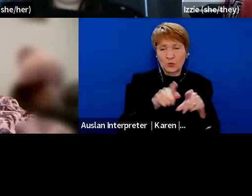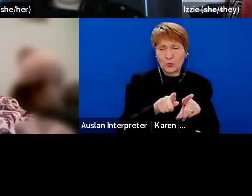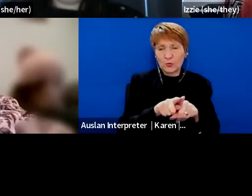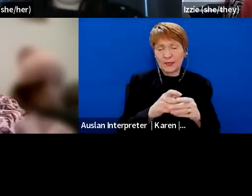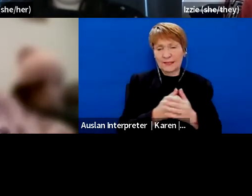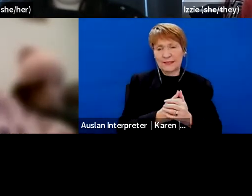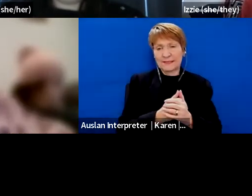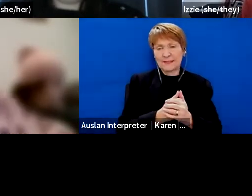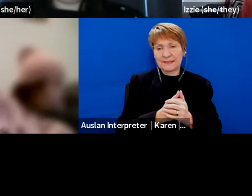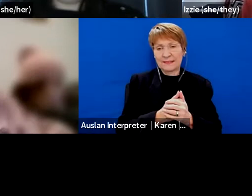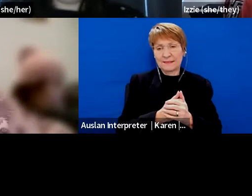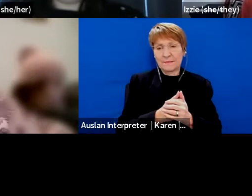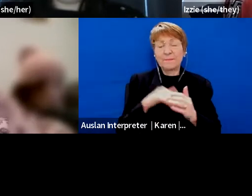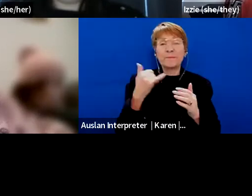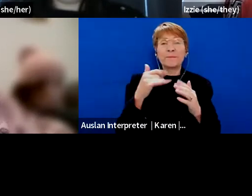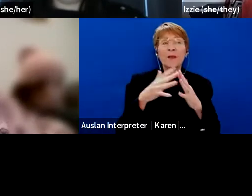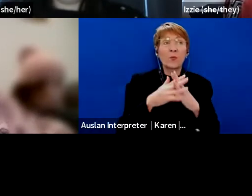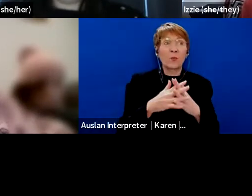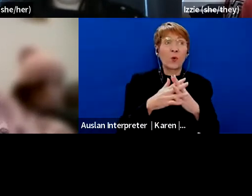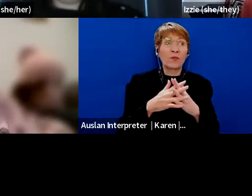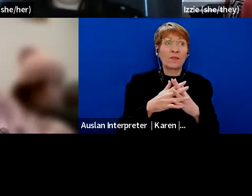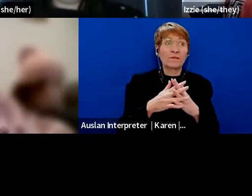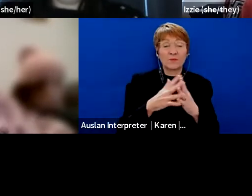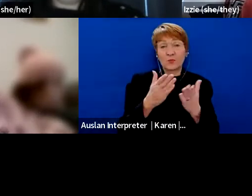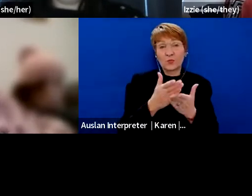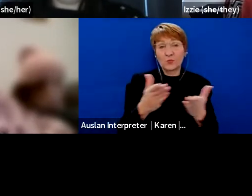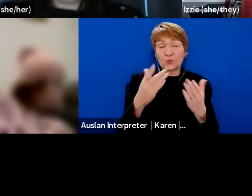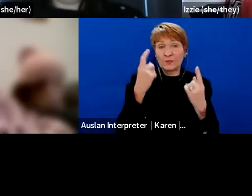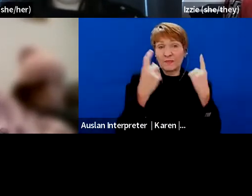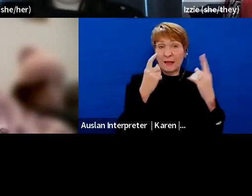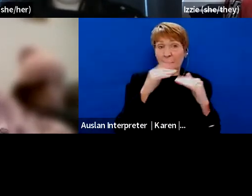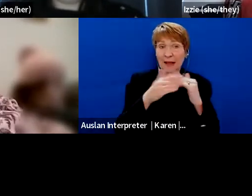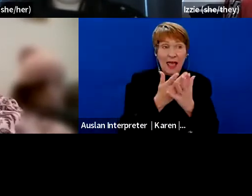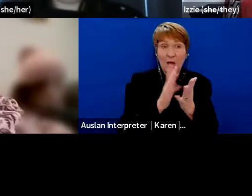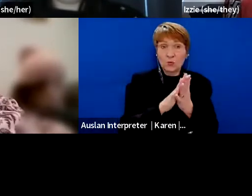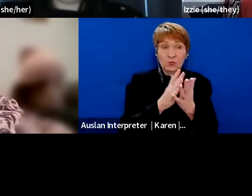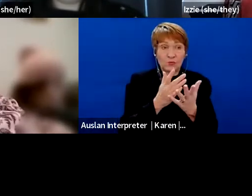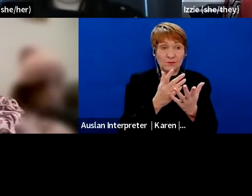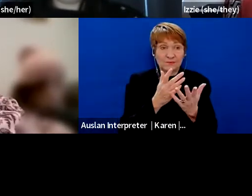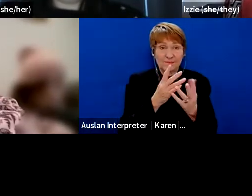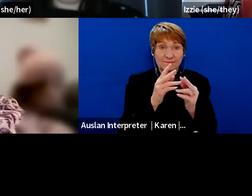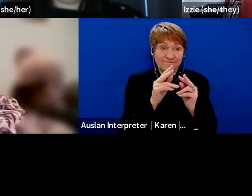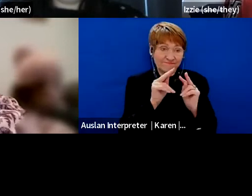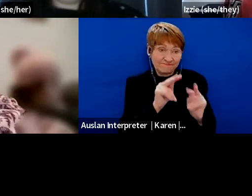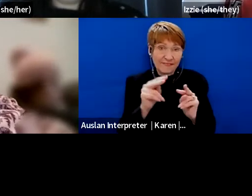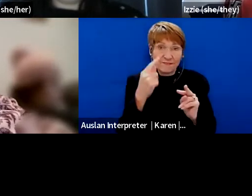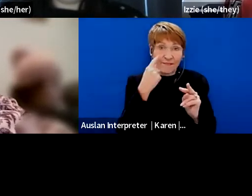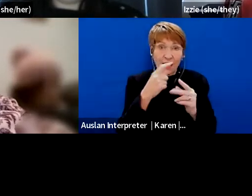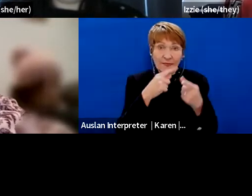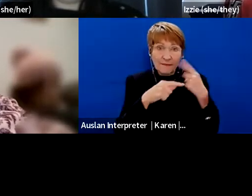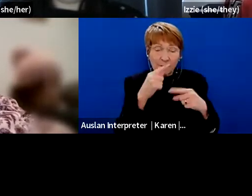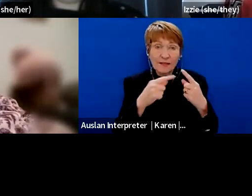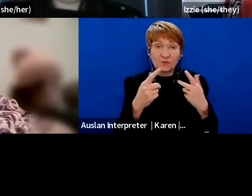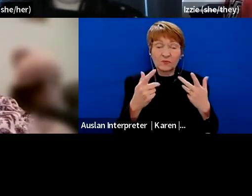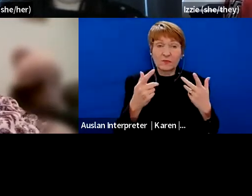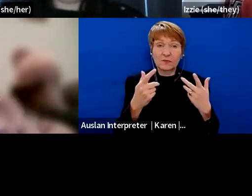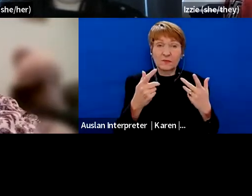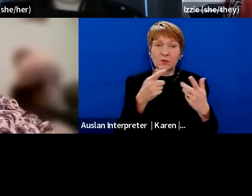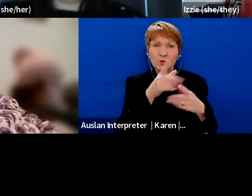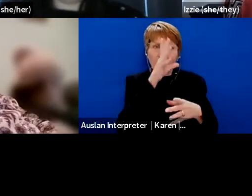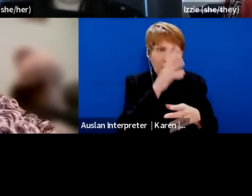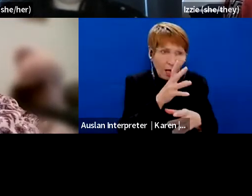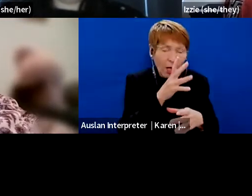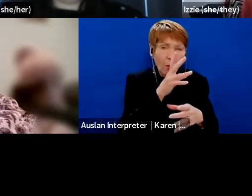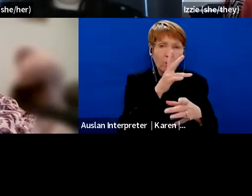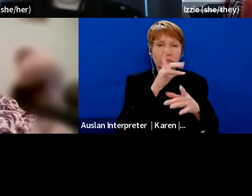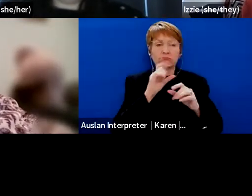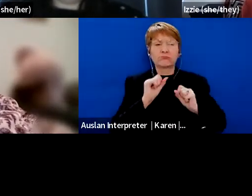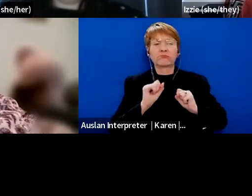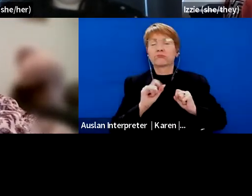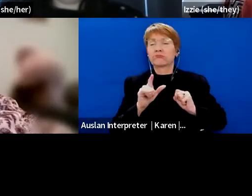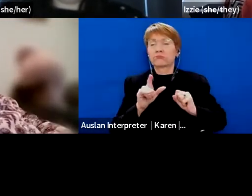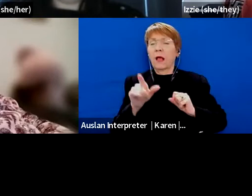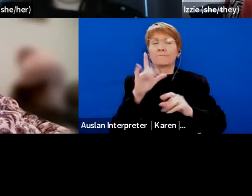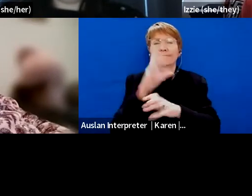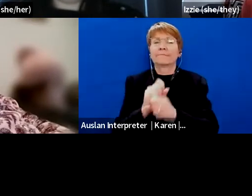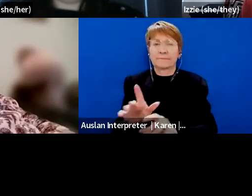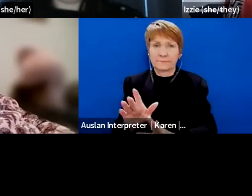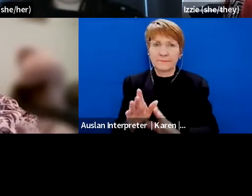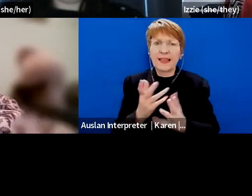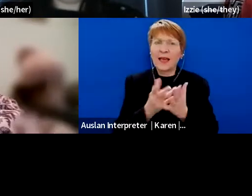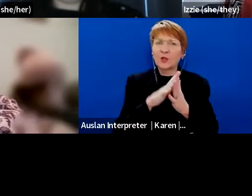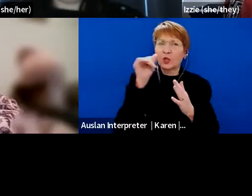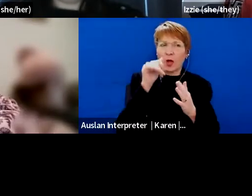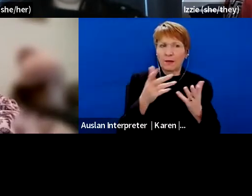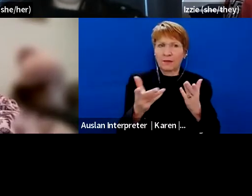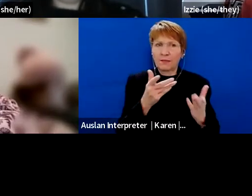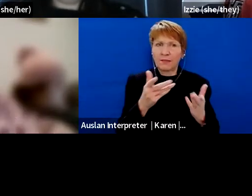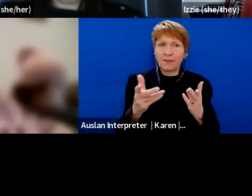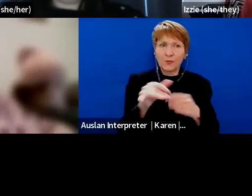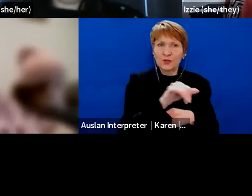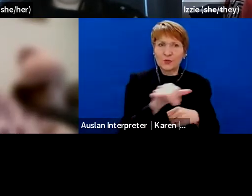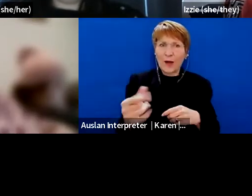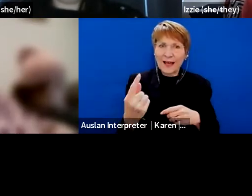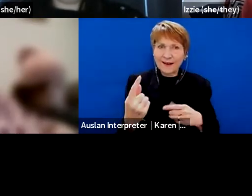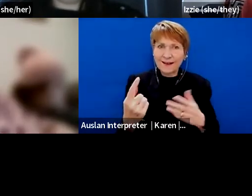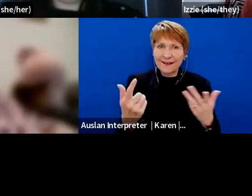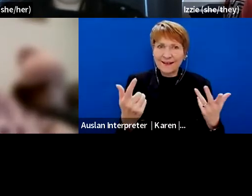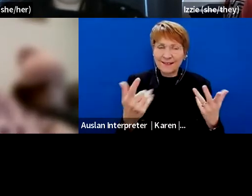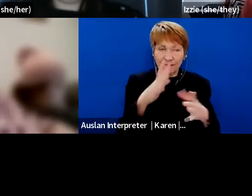And it might be a useful way to have a look at how you access that information, where you put your trust and reliance. And I suppose how you filter that stuff as well.